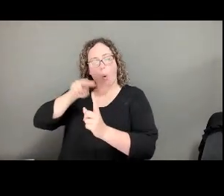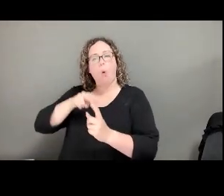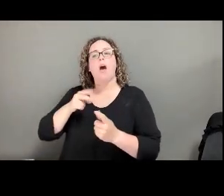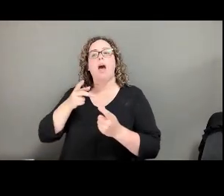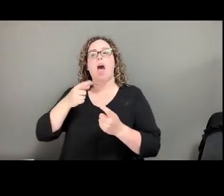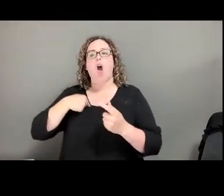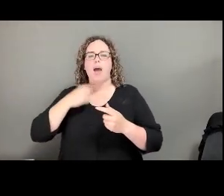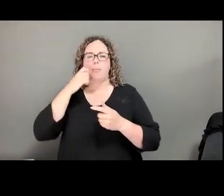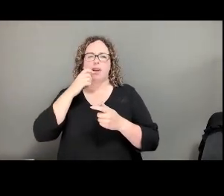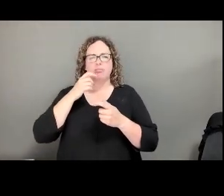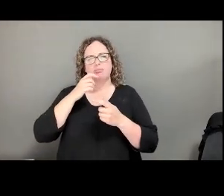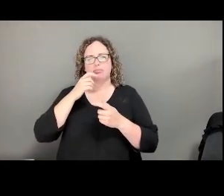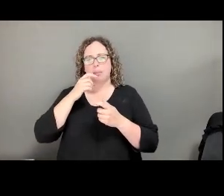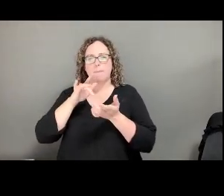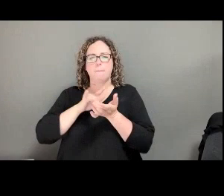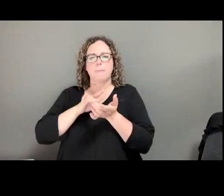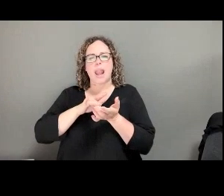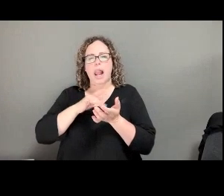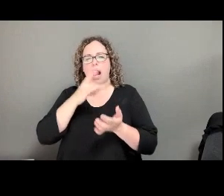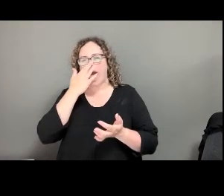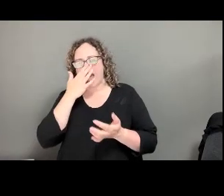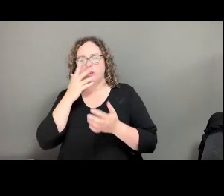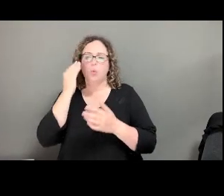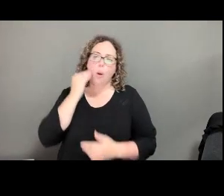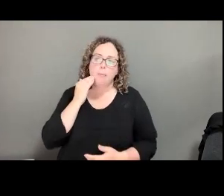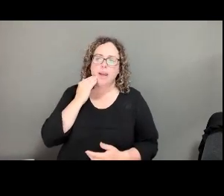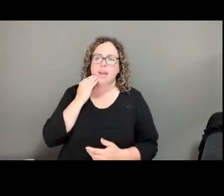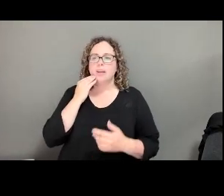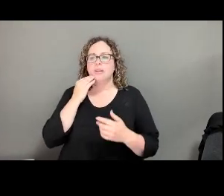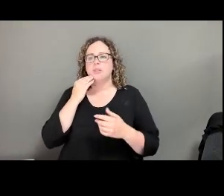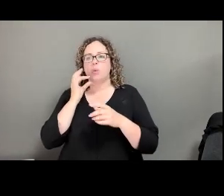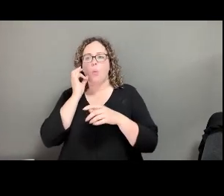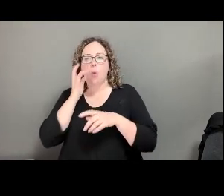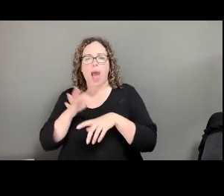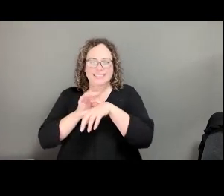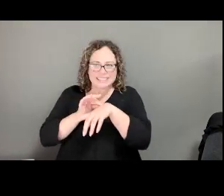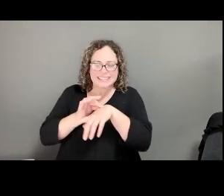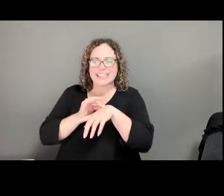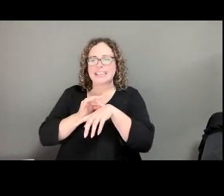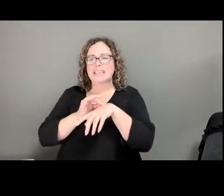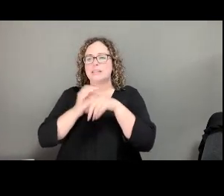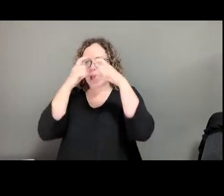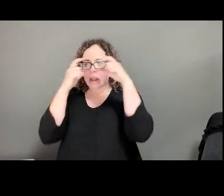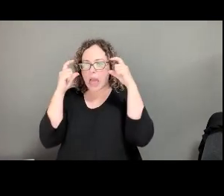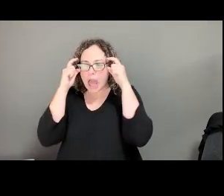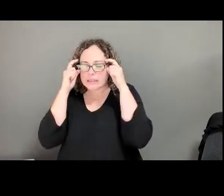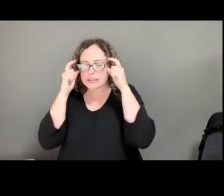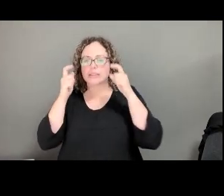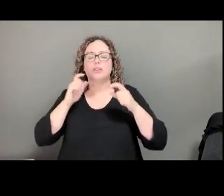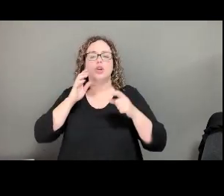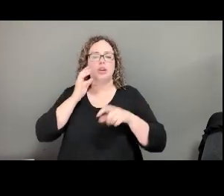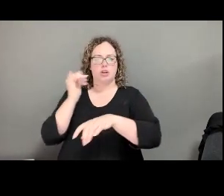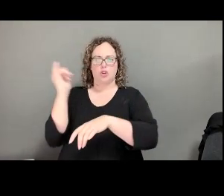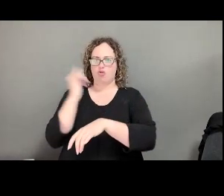And, I'm wearing dark green glasses and a green and black dress, and I have short brown hair.